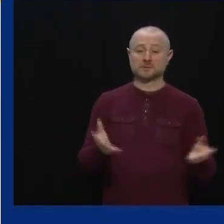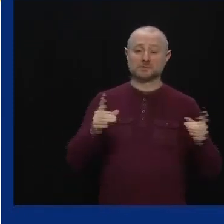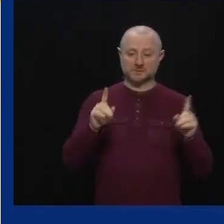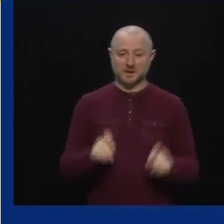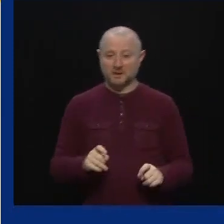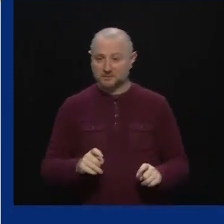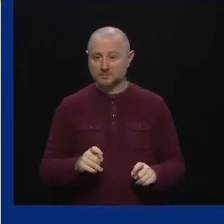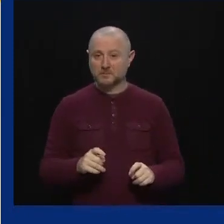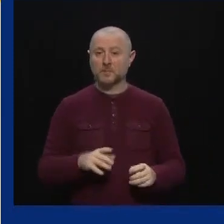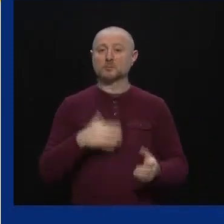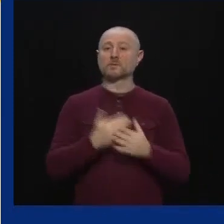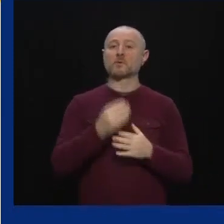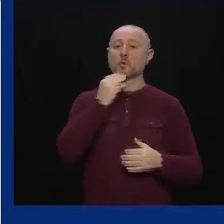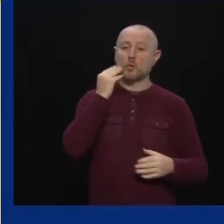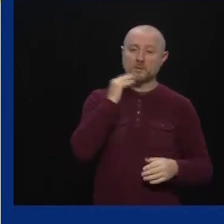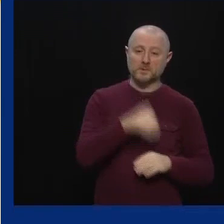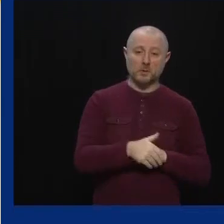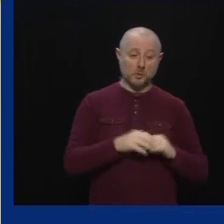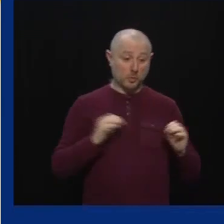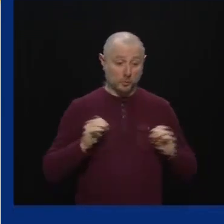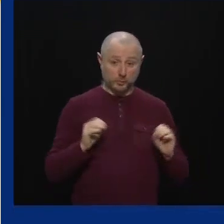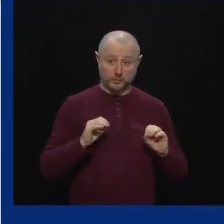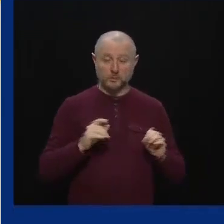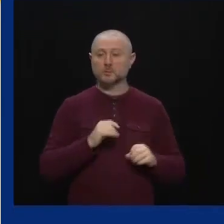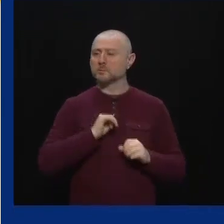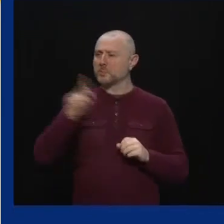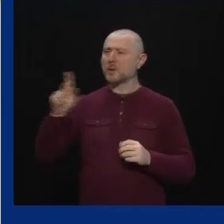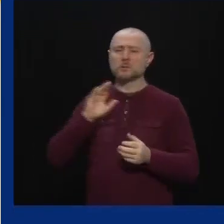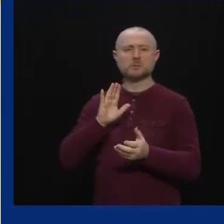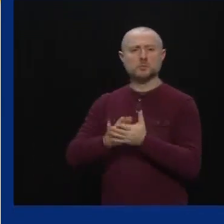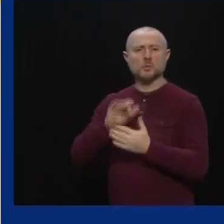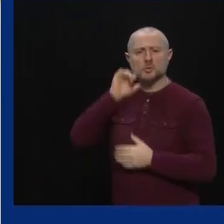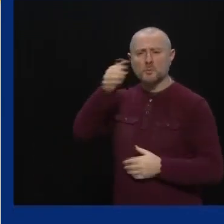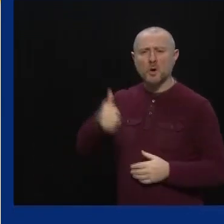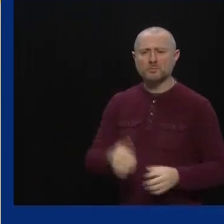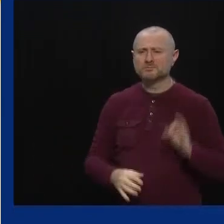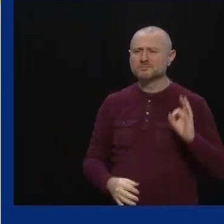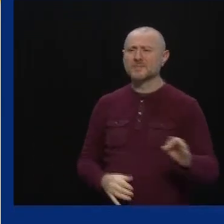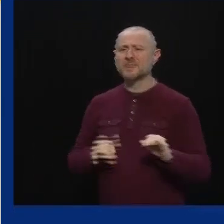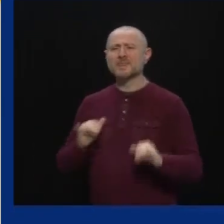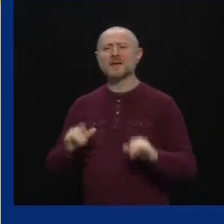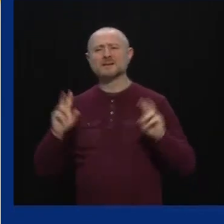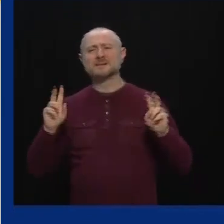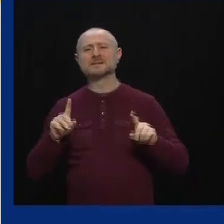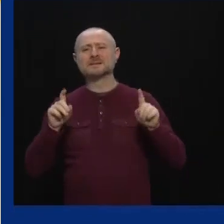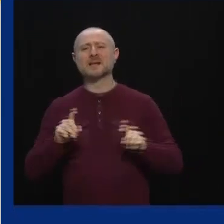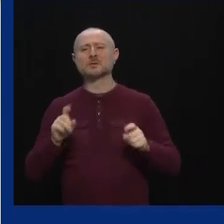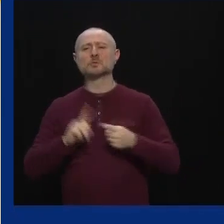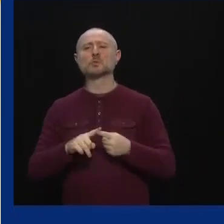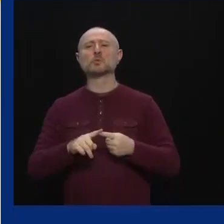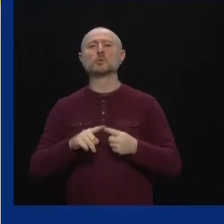GET BACK TO THEIR JOBS HAVING THEIR LIVES DISRUPTED AGAIN AND THE TEACHERS SO UNCERTAIN WITH WHAT'S GOING ON.